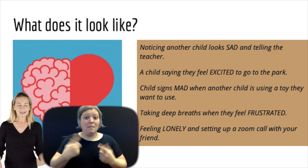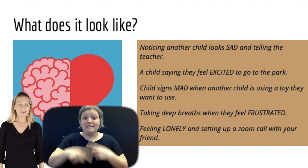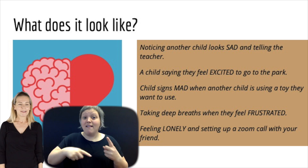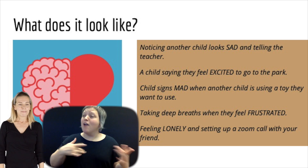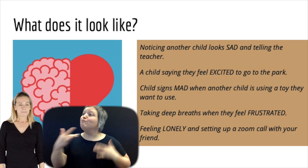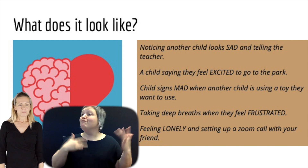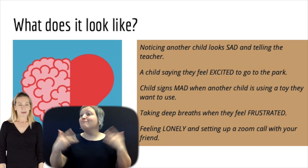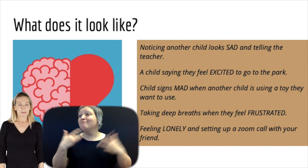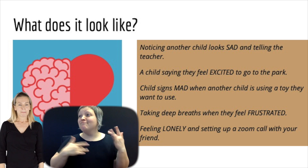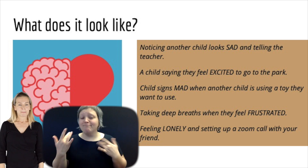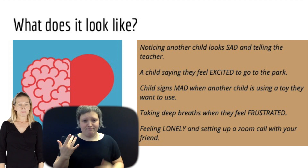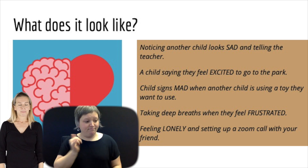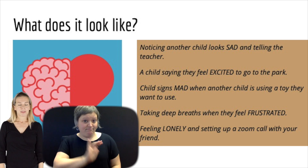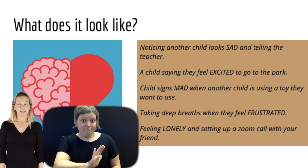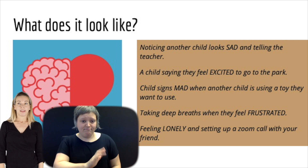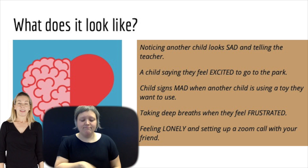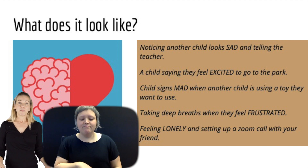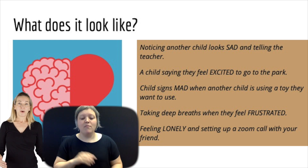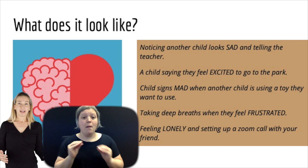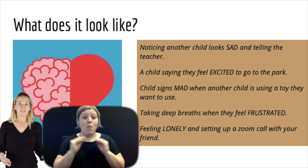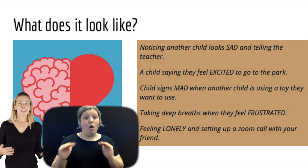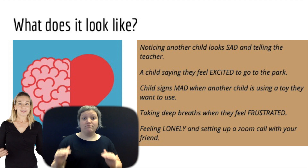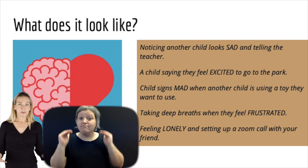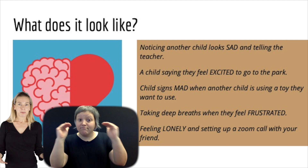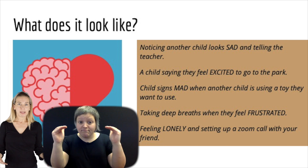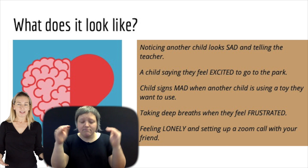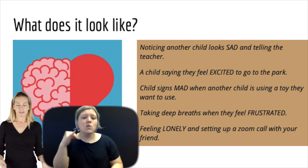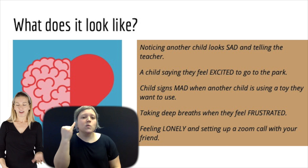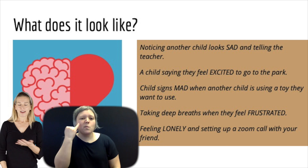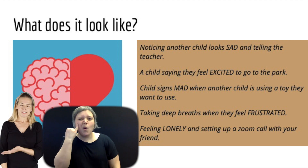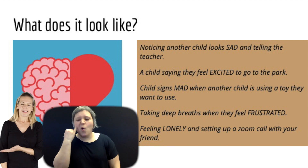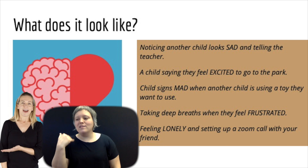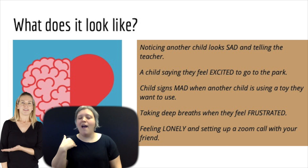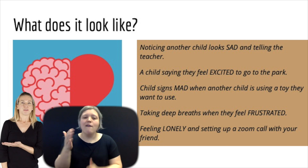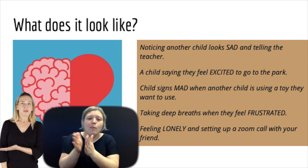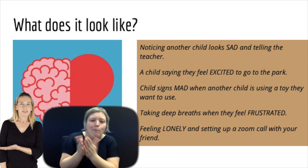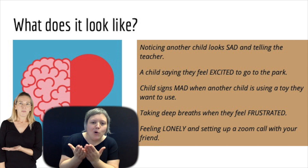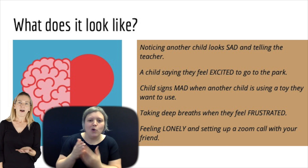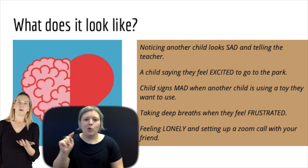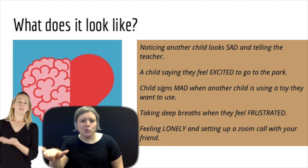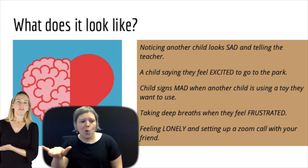and sign happy or excited. Then a more advanced skill would be if the child has a toy that they want or a book that